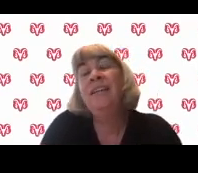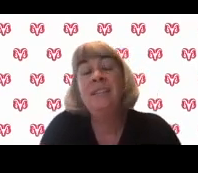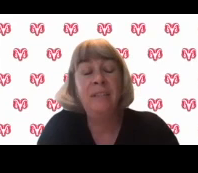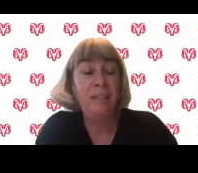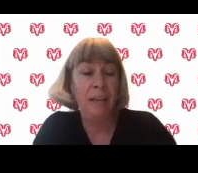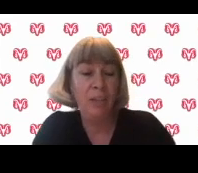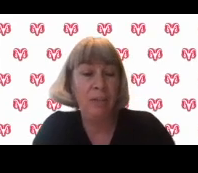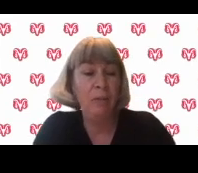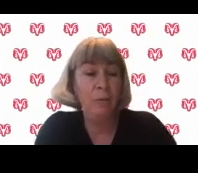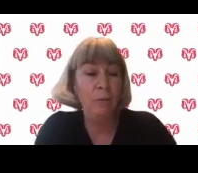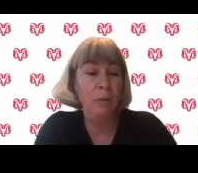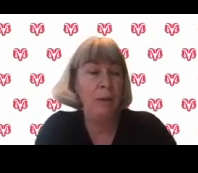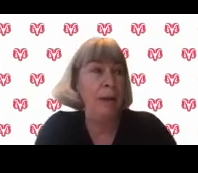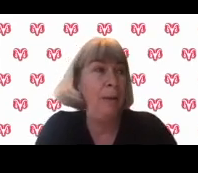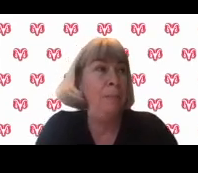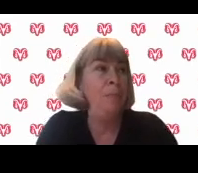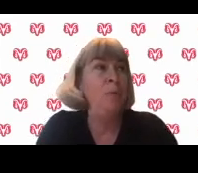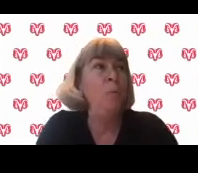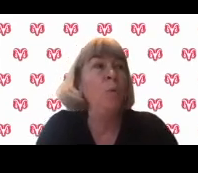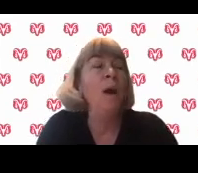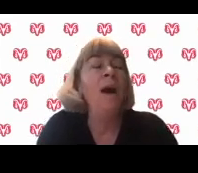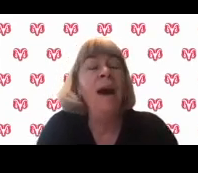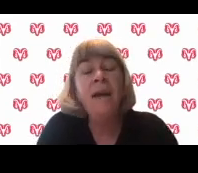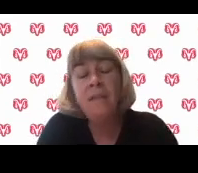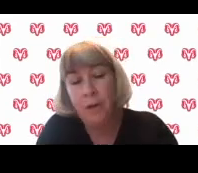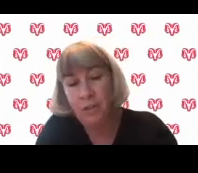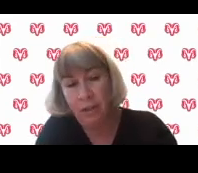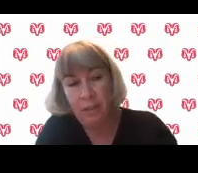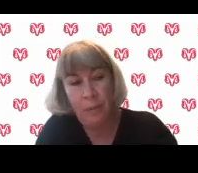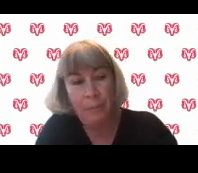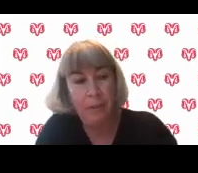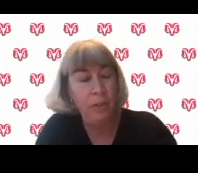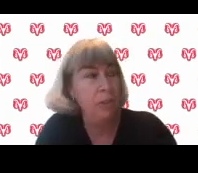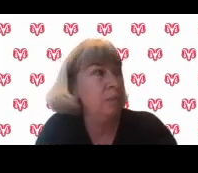into the discussion those highly marginalized populations